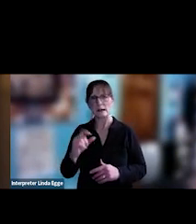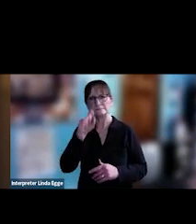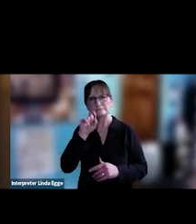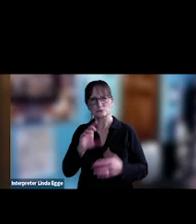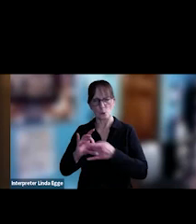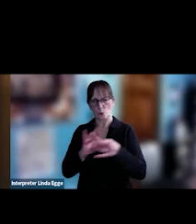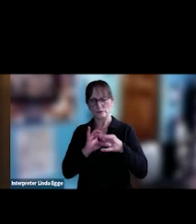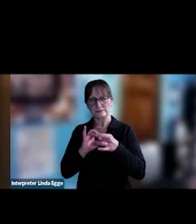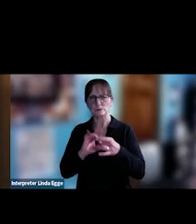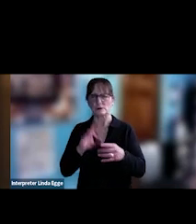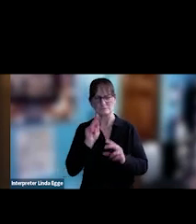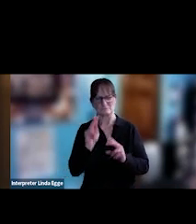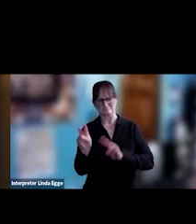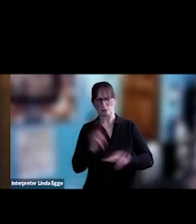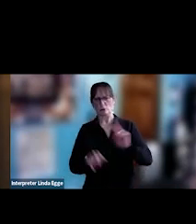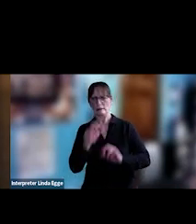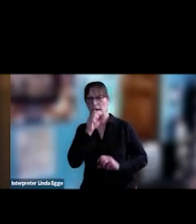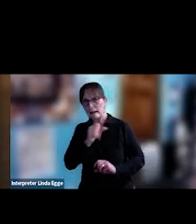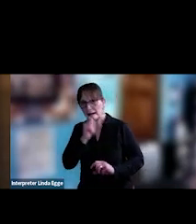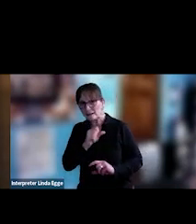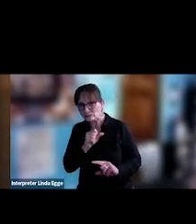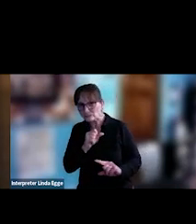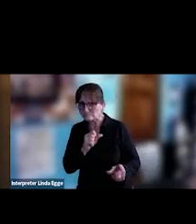Simply looking at age can mask the presence